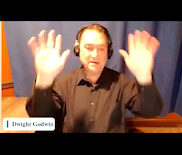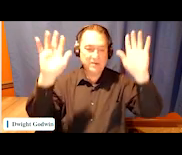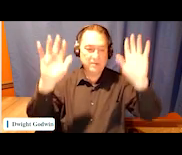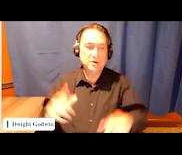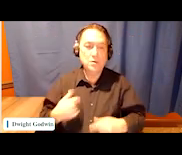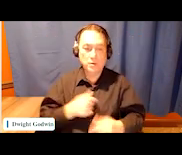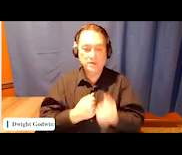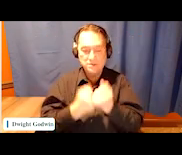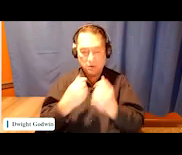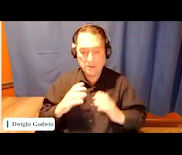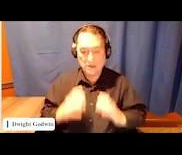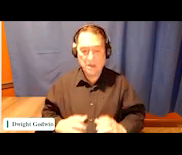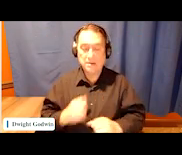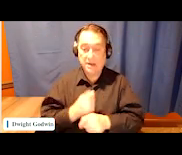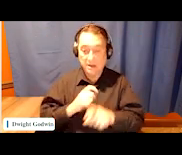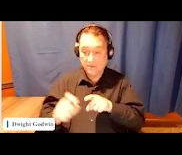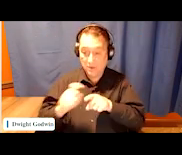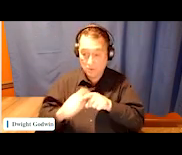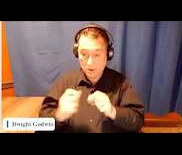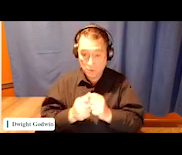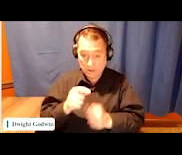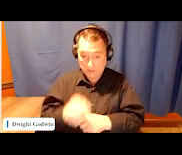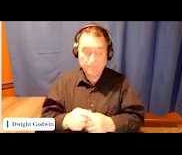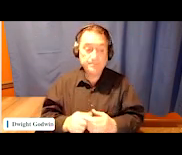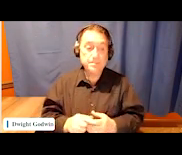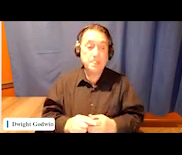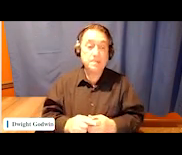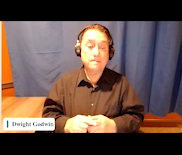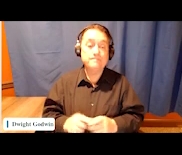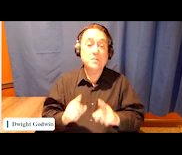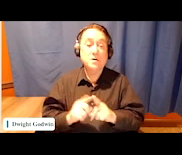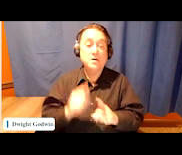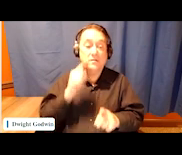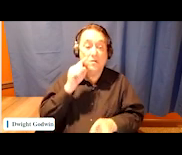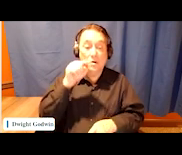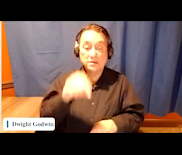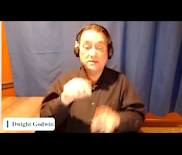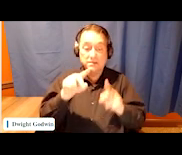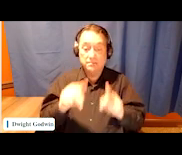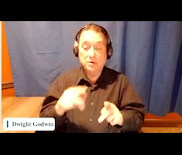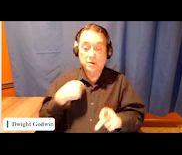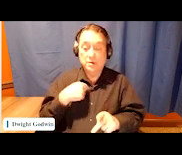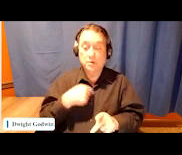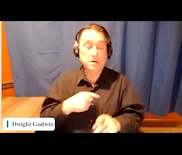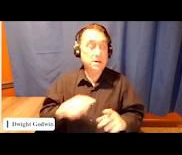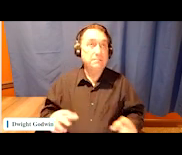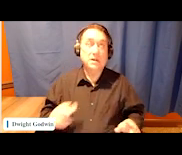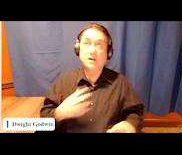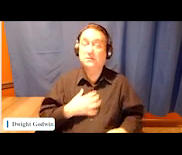by making those phone calls with them. But for this particular client, he was completely discouraged and stating,